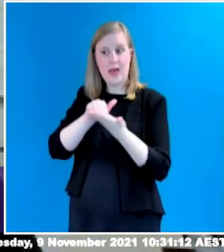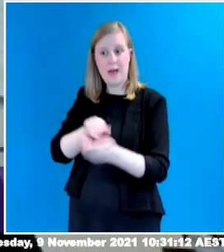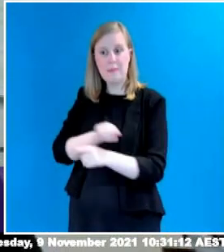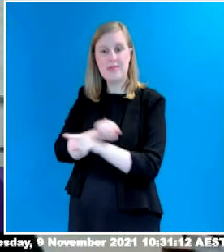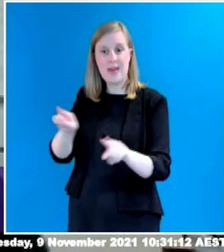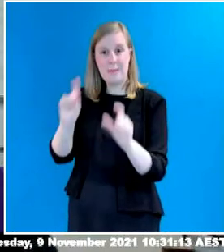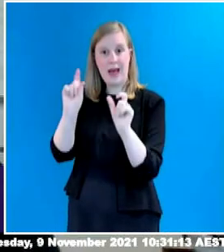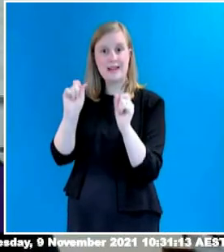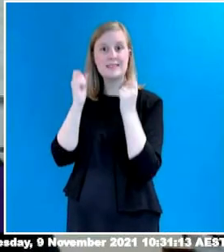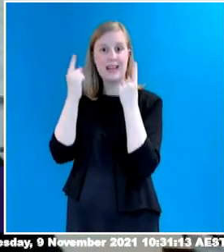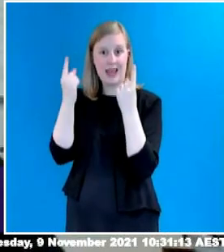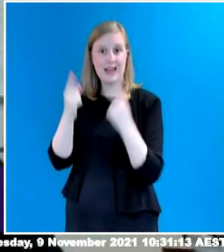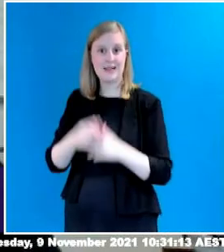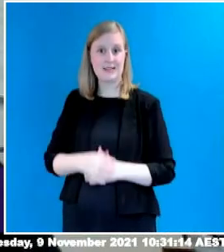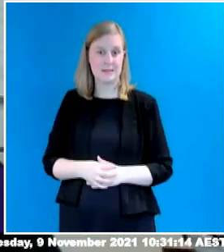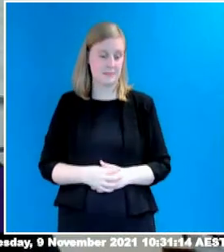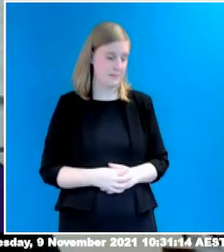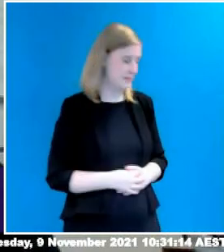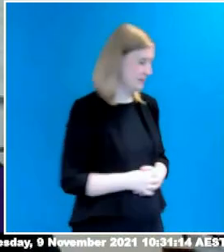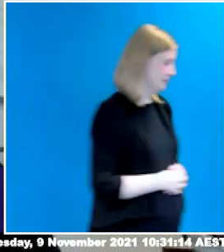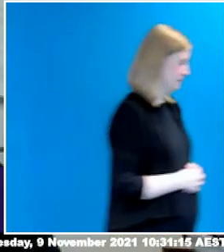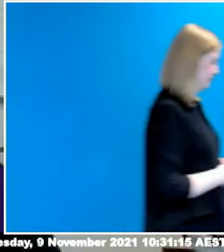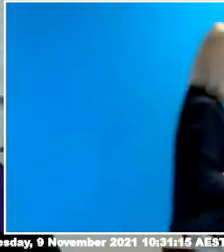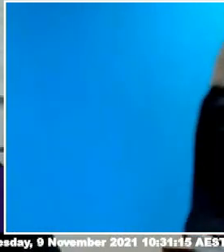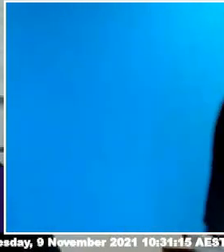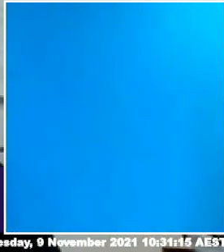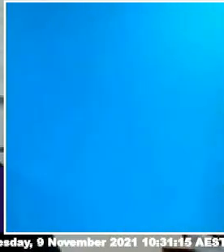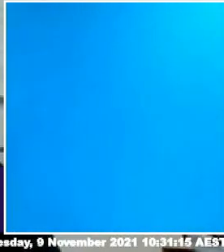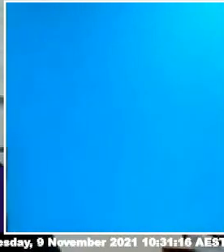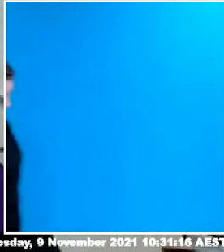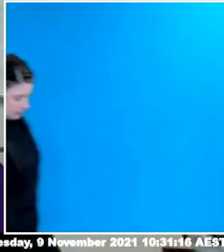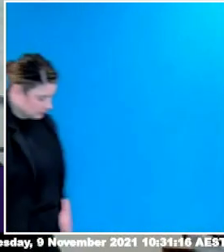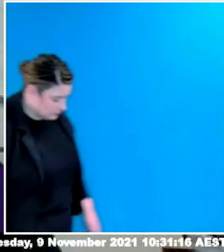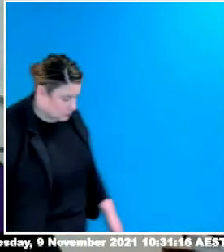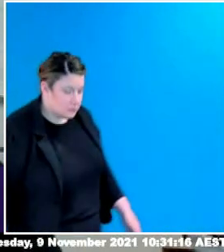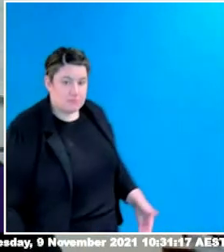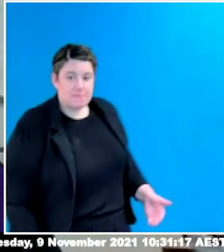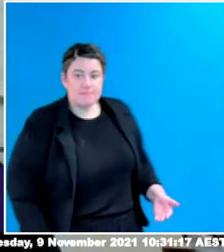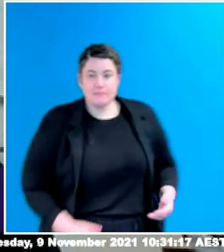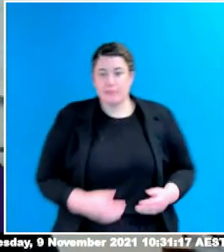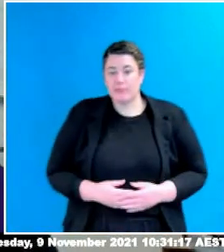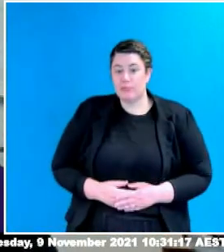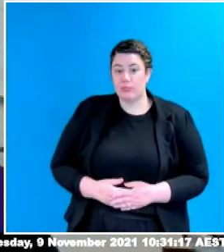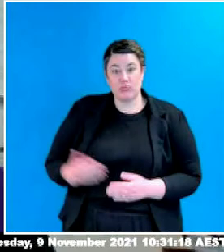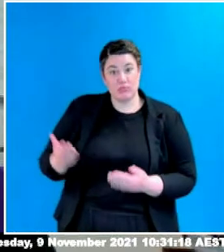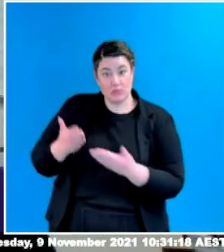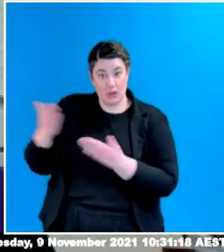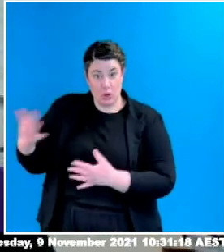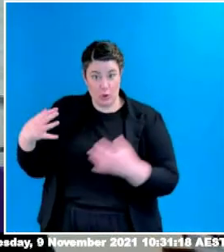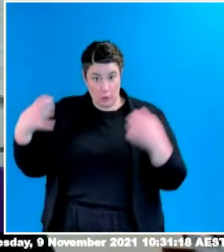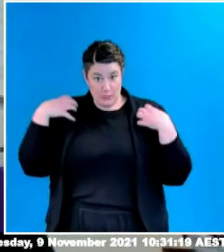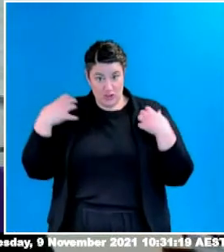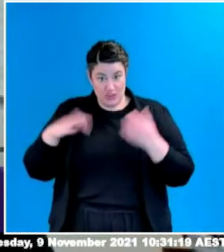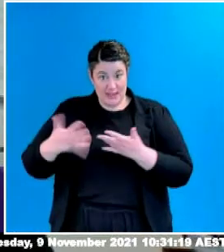Commissioners? Commissioner Ryan, do you have any questions? I am convinced you have made an impact in the areas that